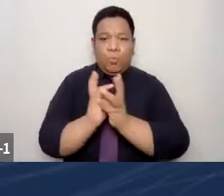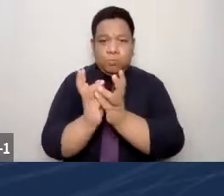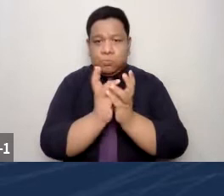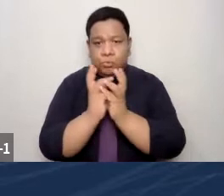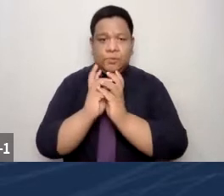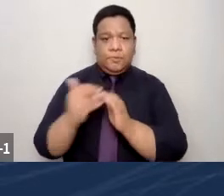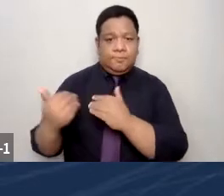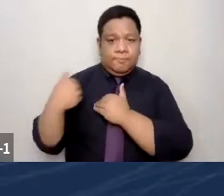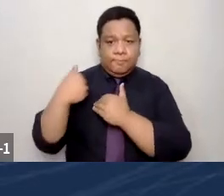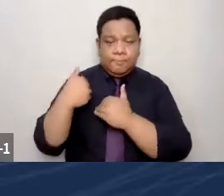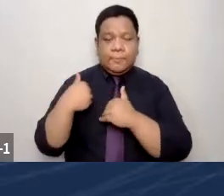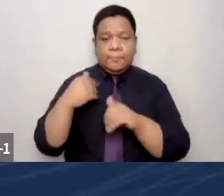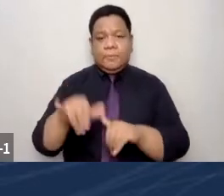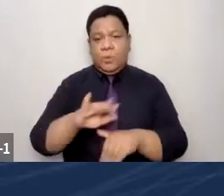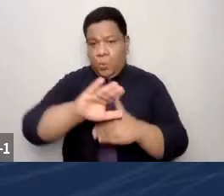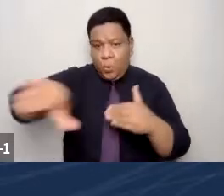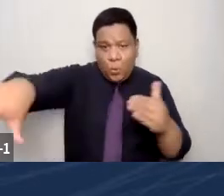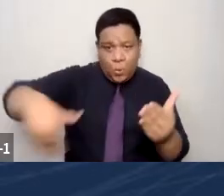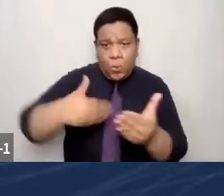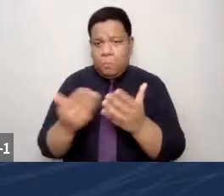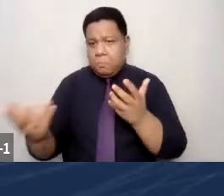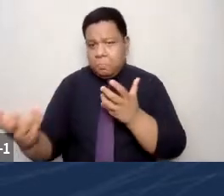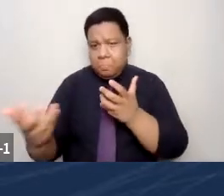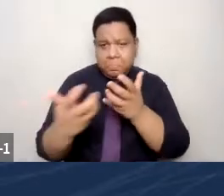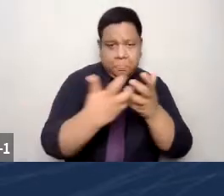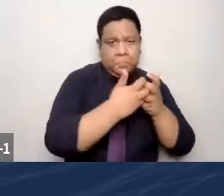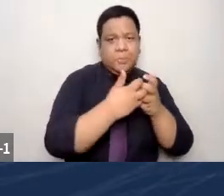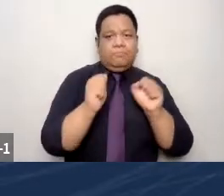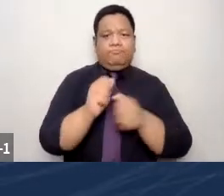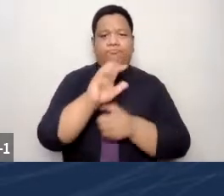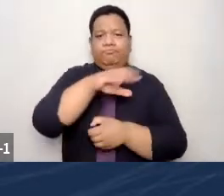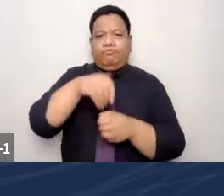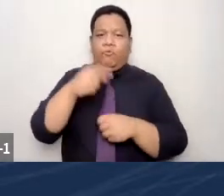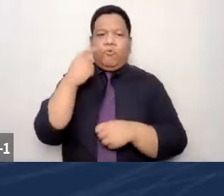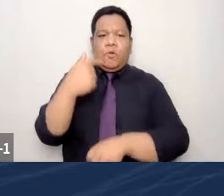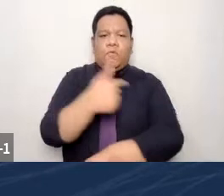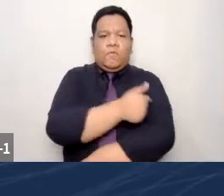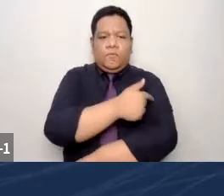All of you, all of us can participate in the vaccination activity. Why?